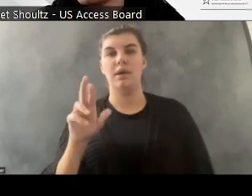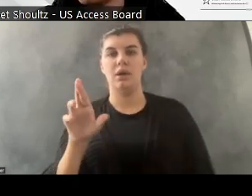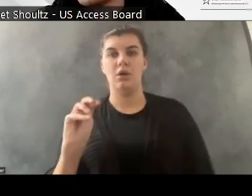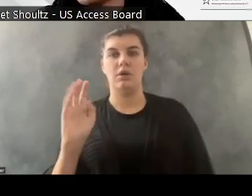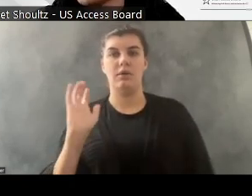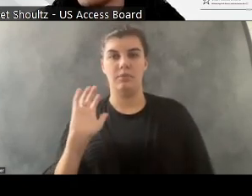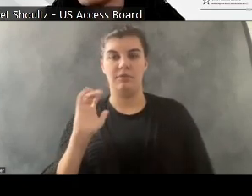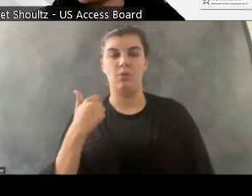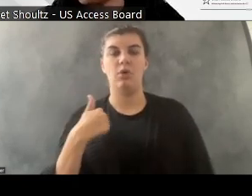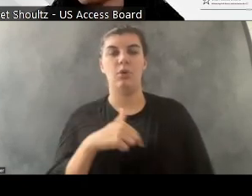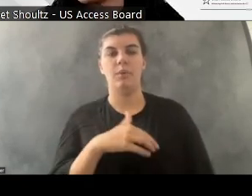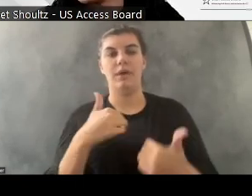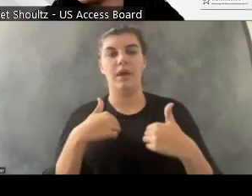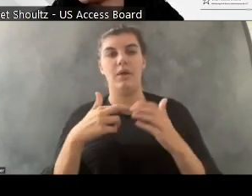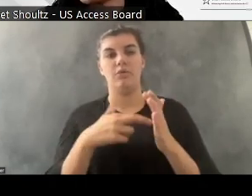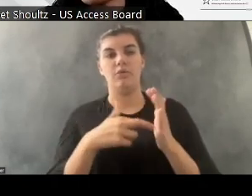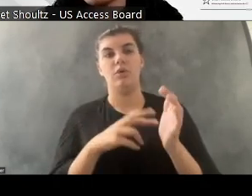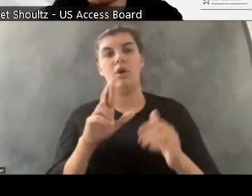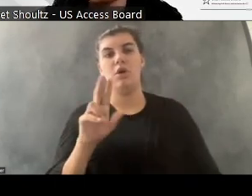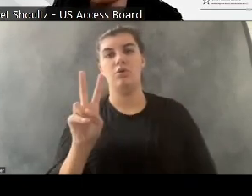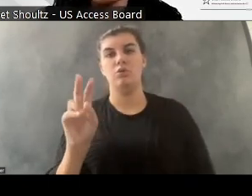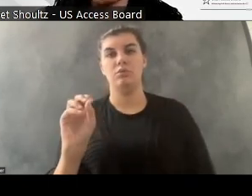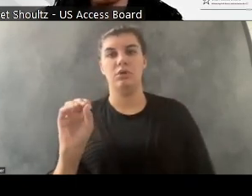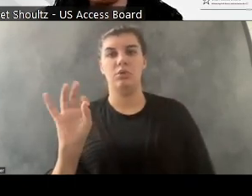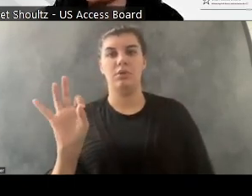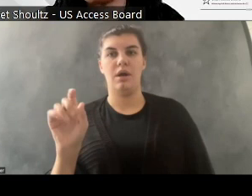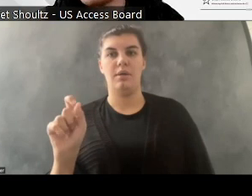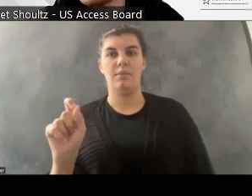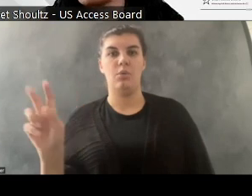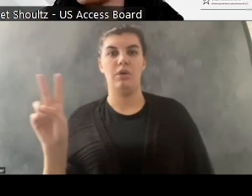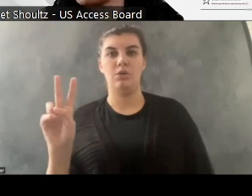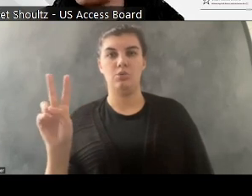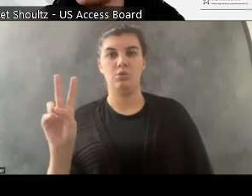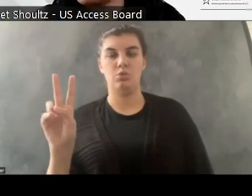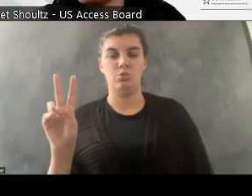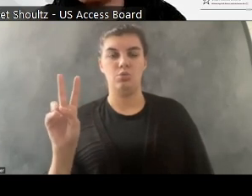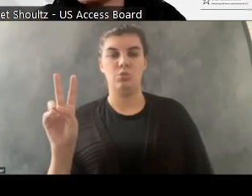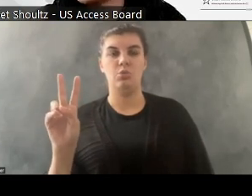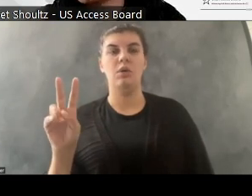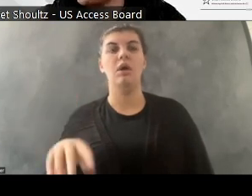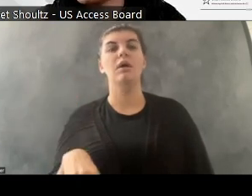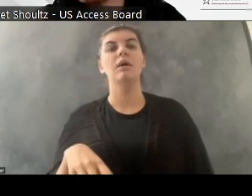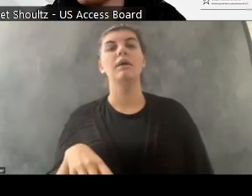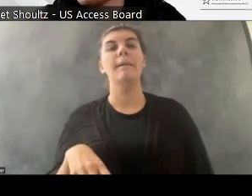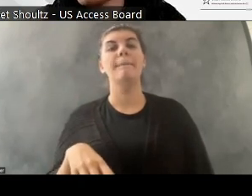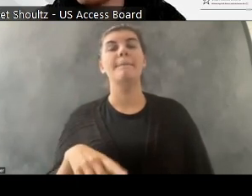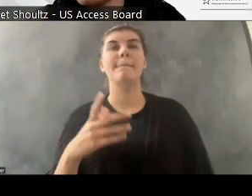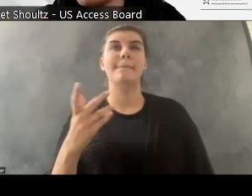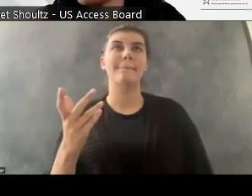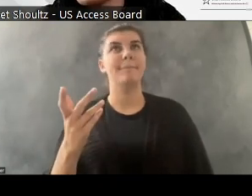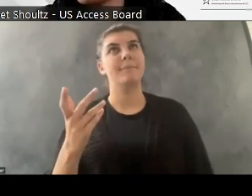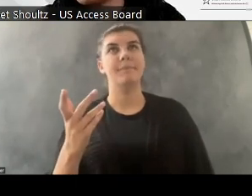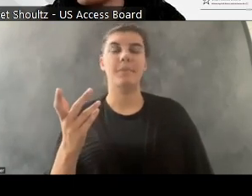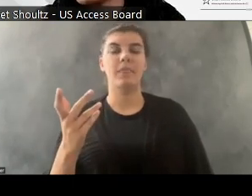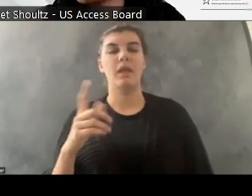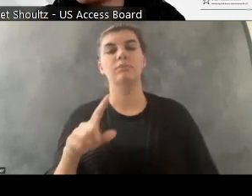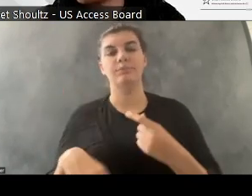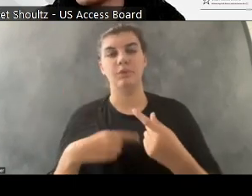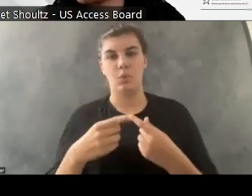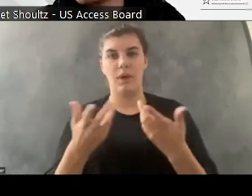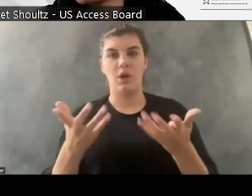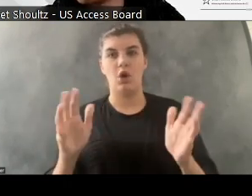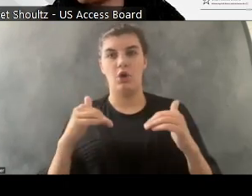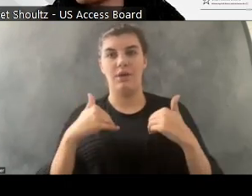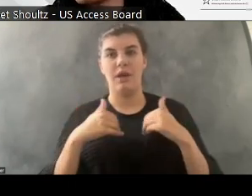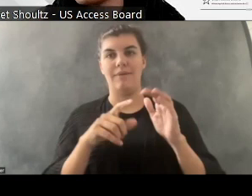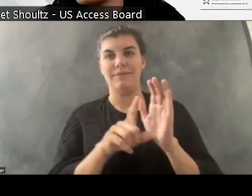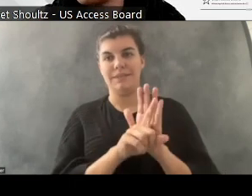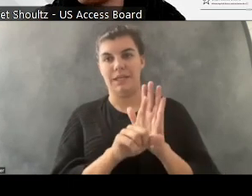had a provision at R209.2 Alterations, which called for when you have existing pedestrian signals